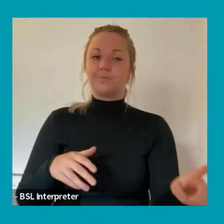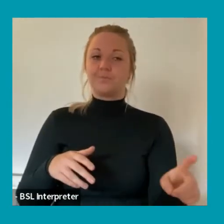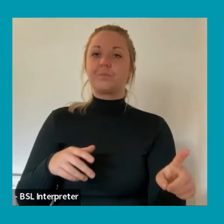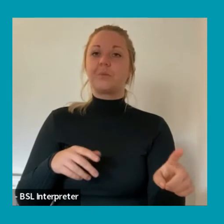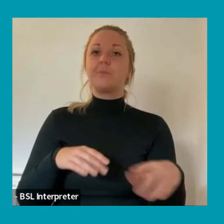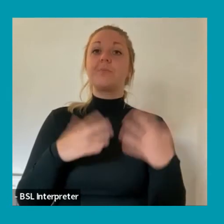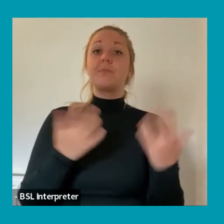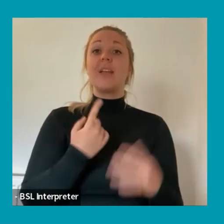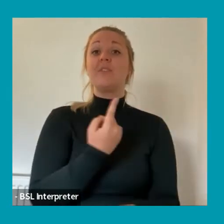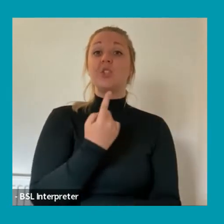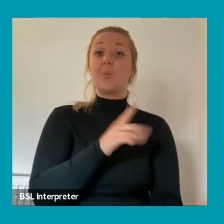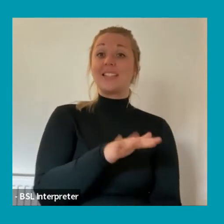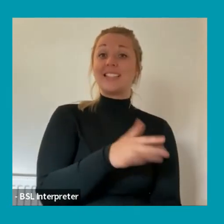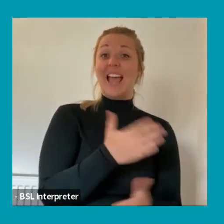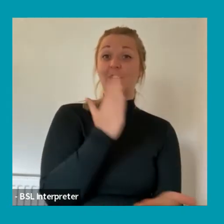And setting something up as a safe space.